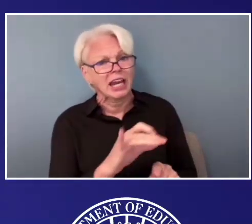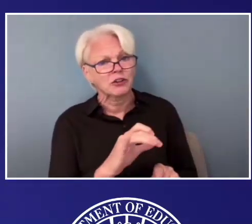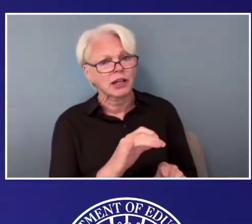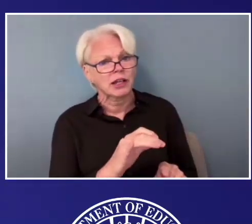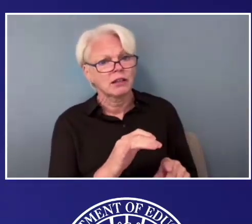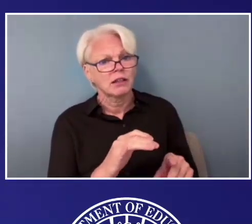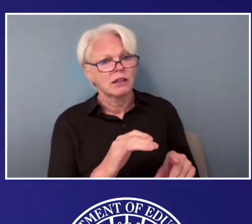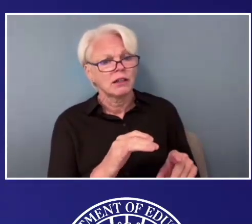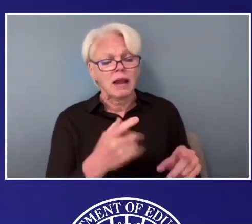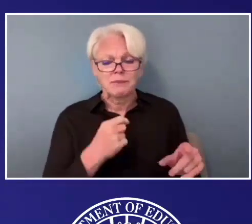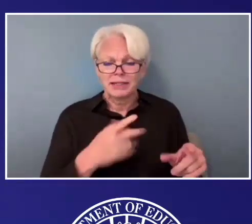concerns?